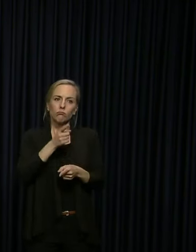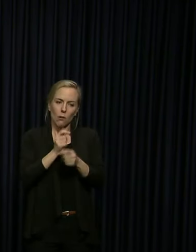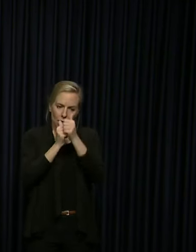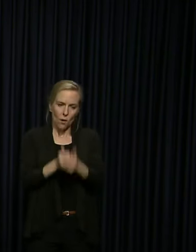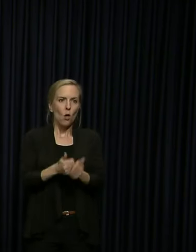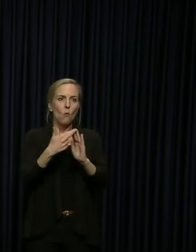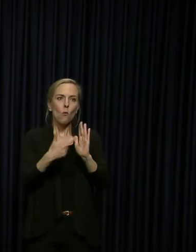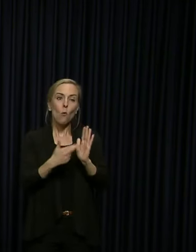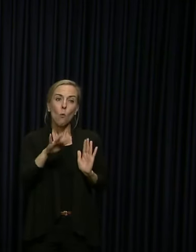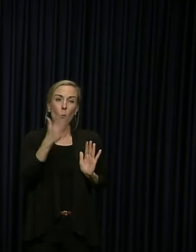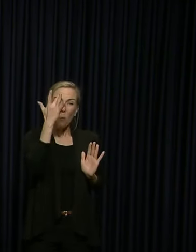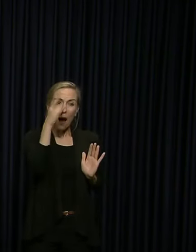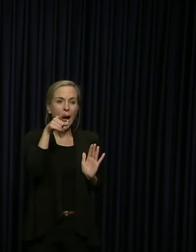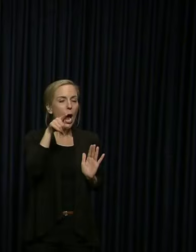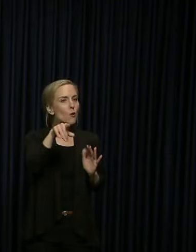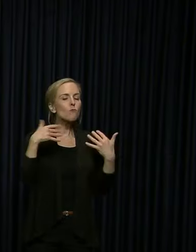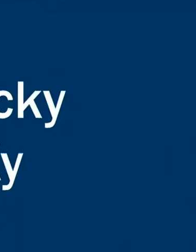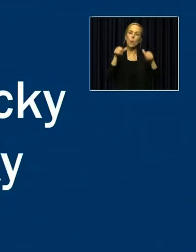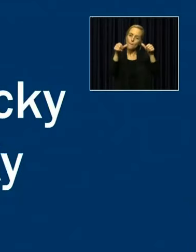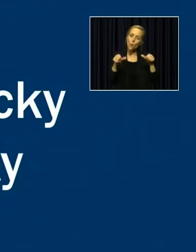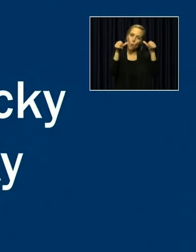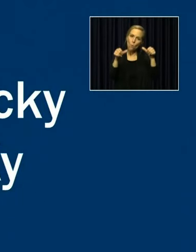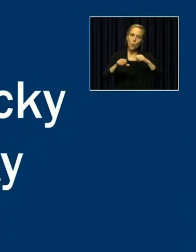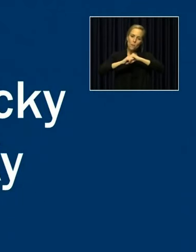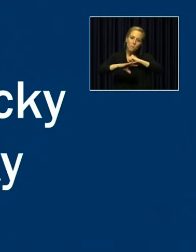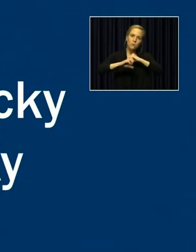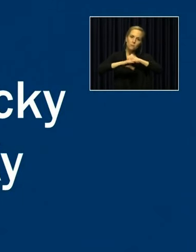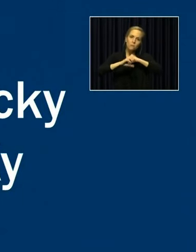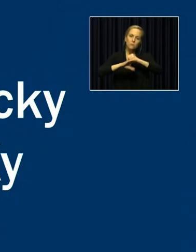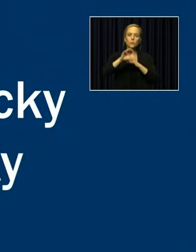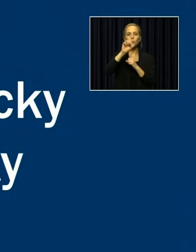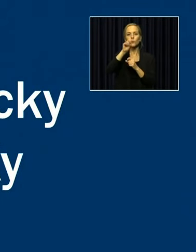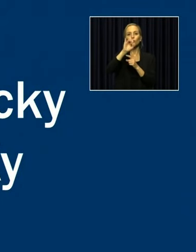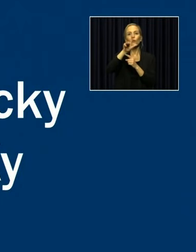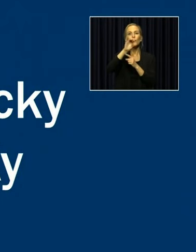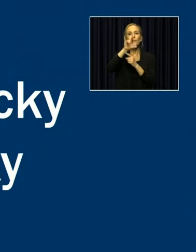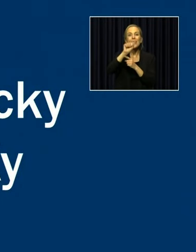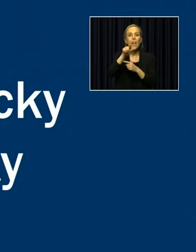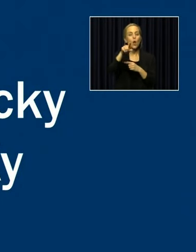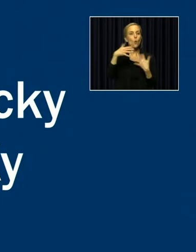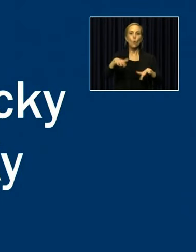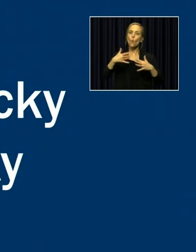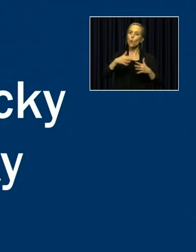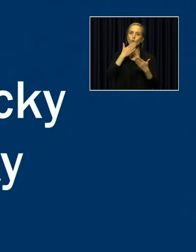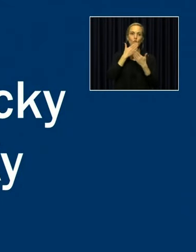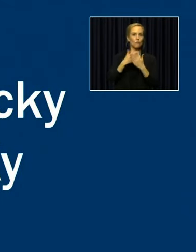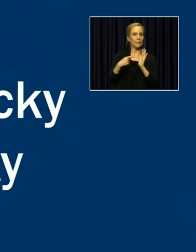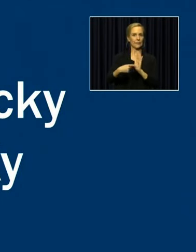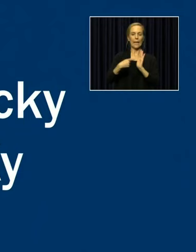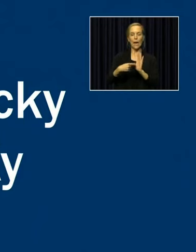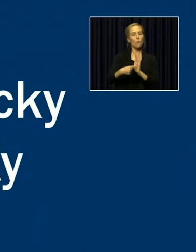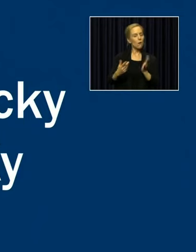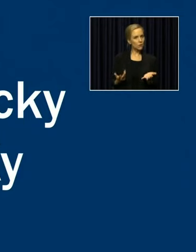ARE LUCKY ENOUGH TO BE IN A STABLE HOME, WE CAN SPEND